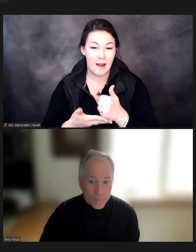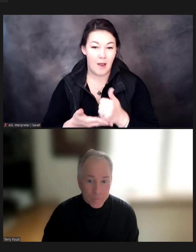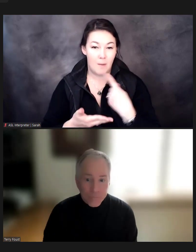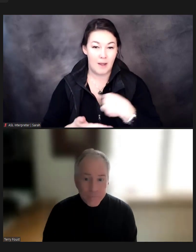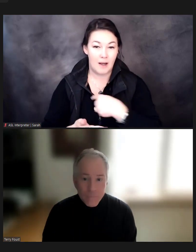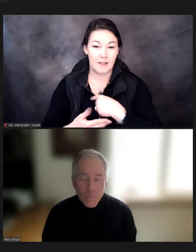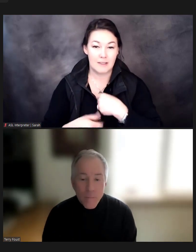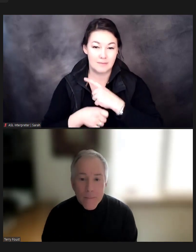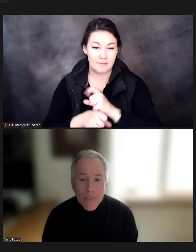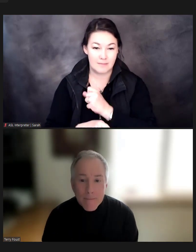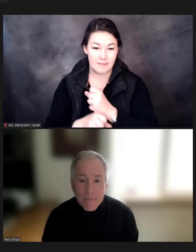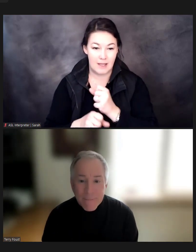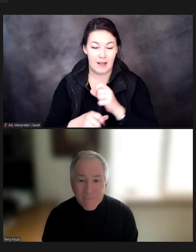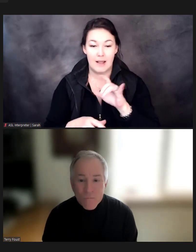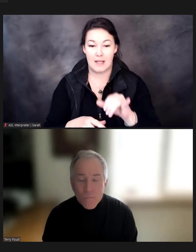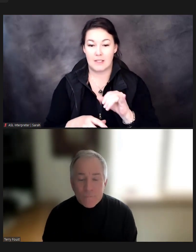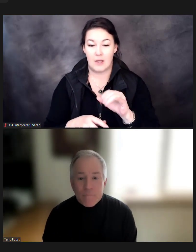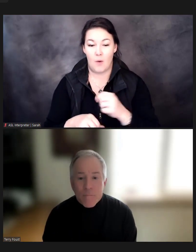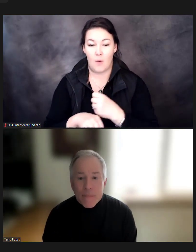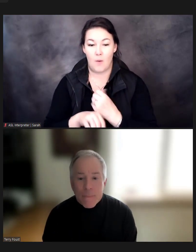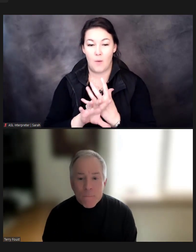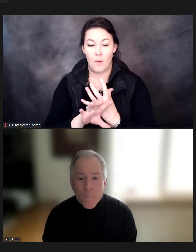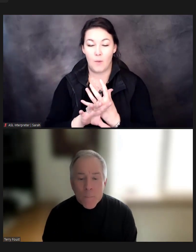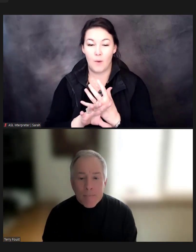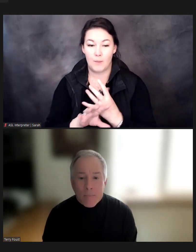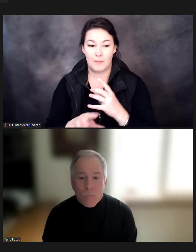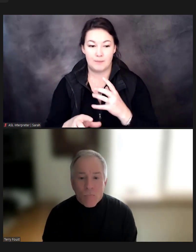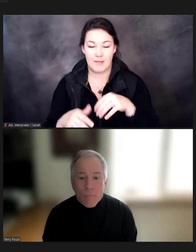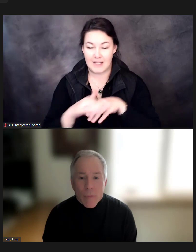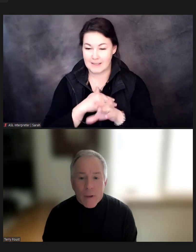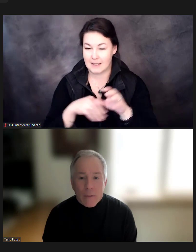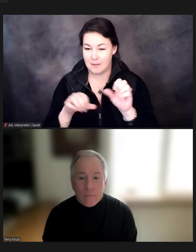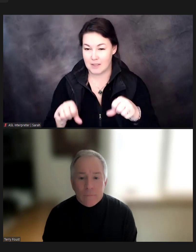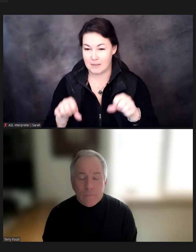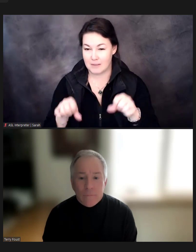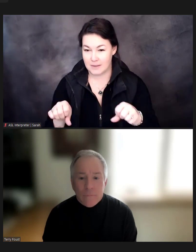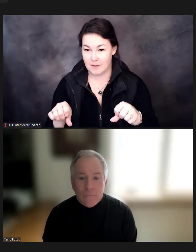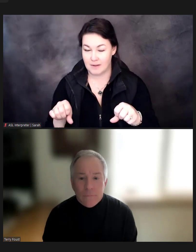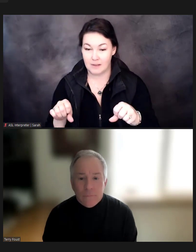webinar as accessible as possible.